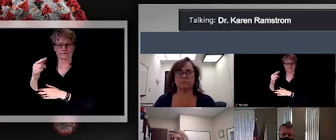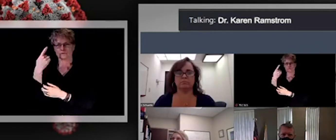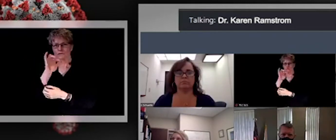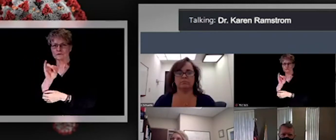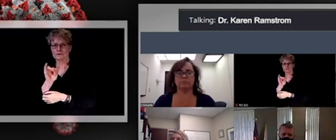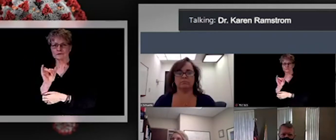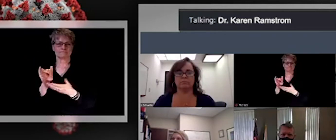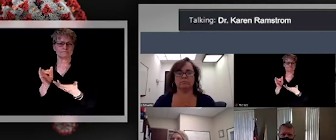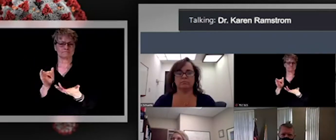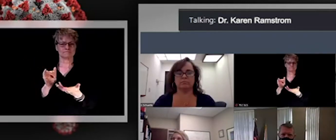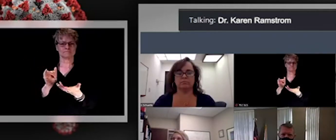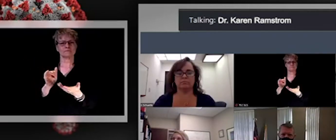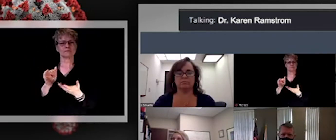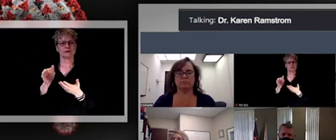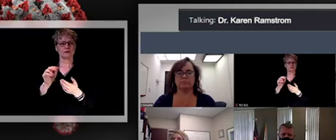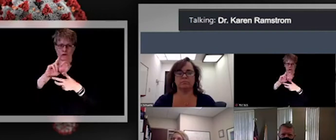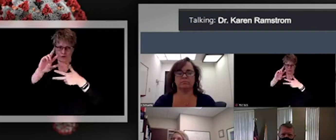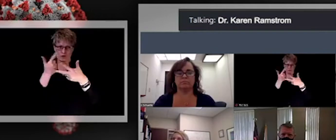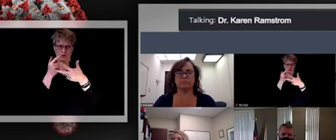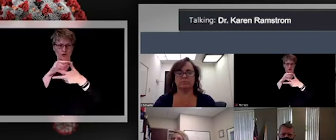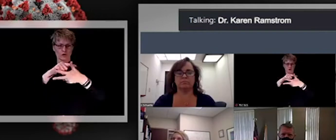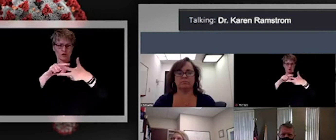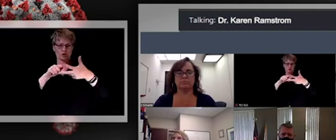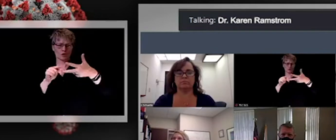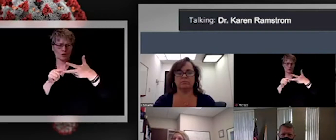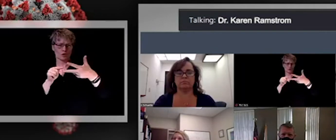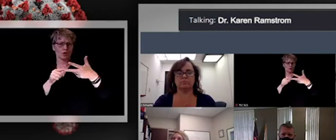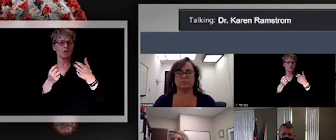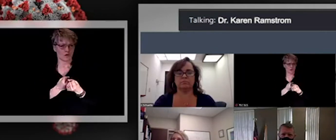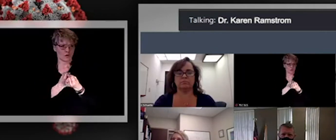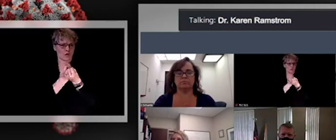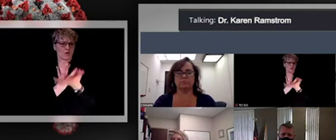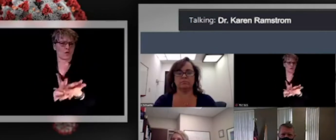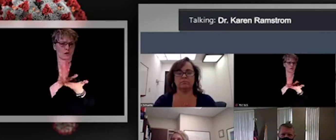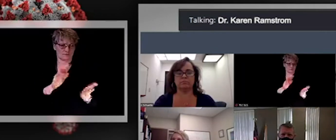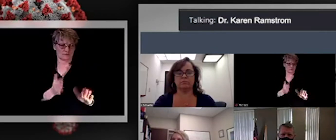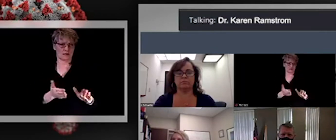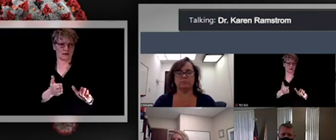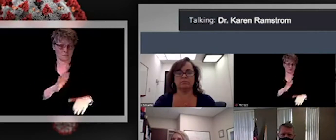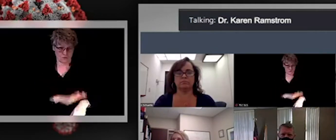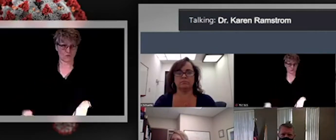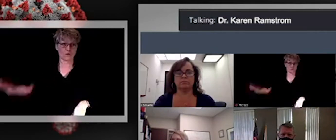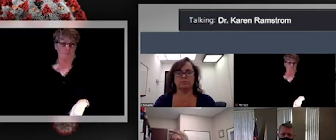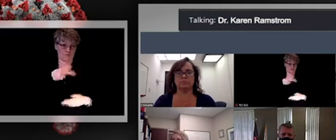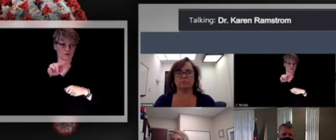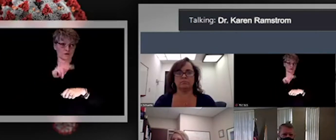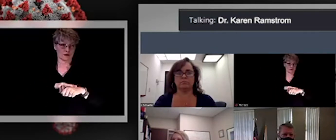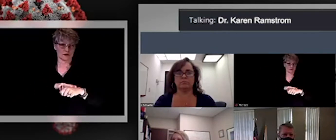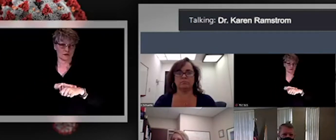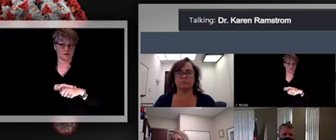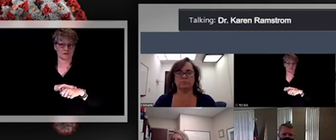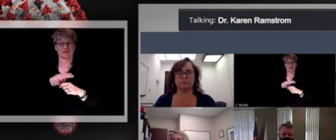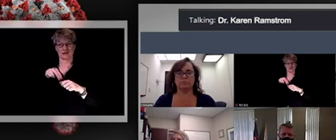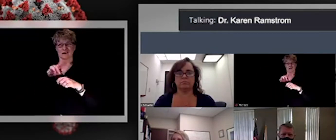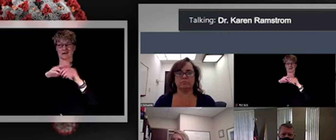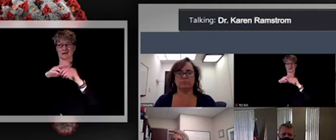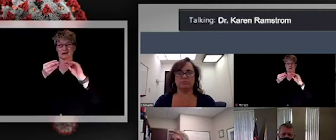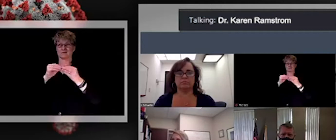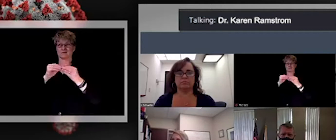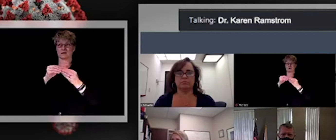leading cause of death based on the most recent national numbers. So, it takes a while to